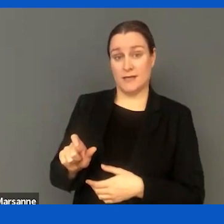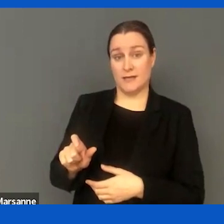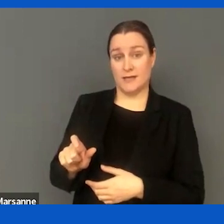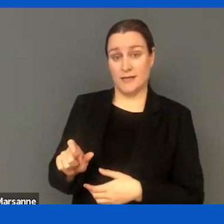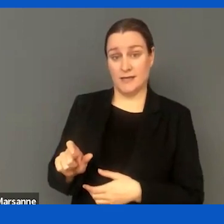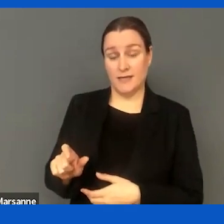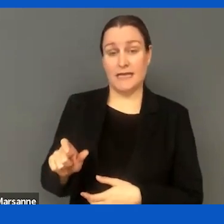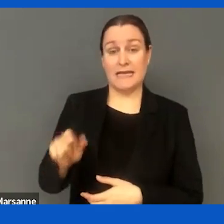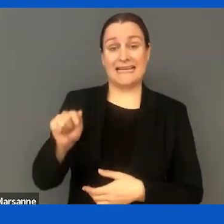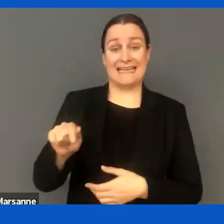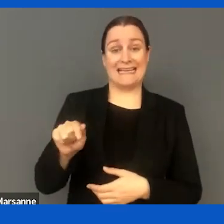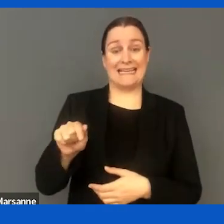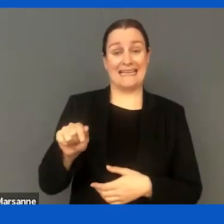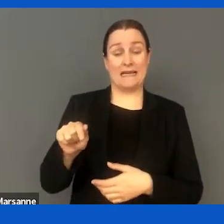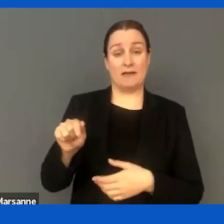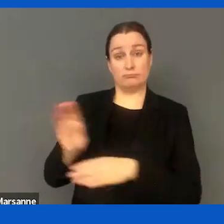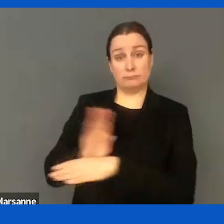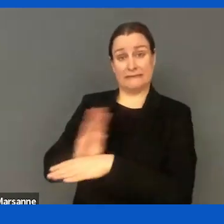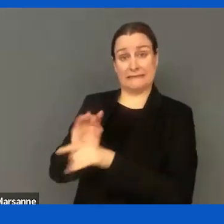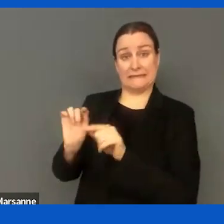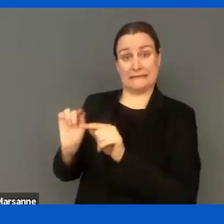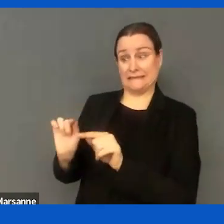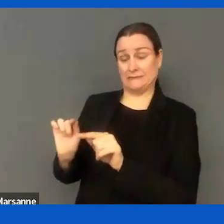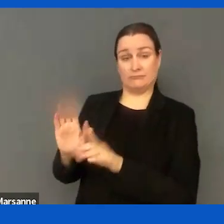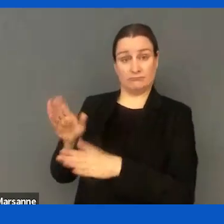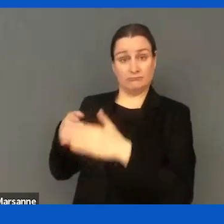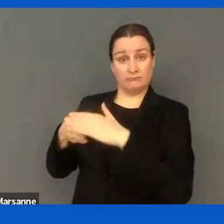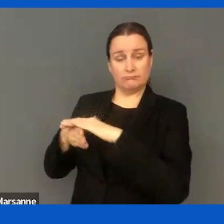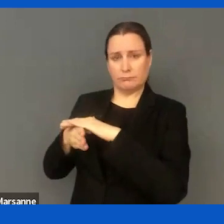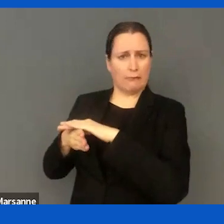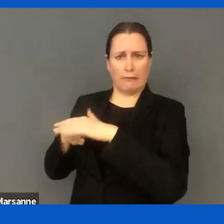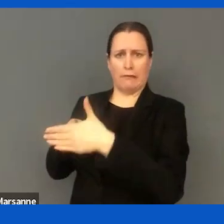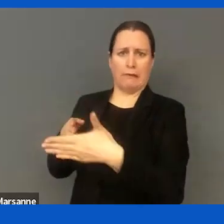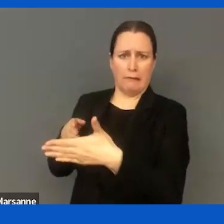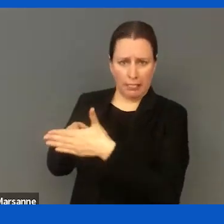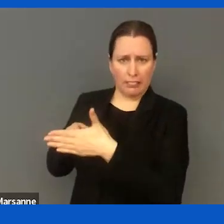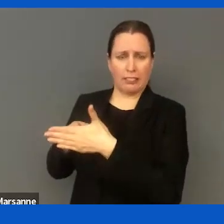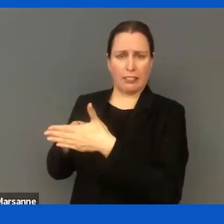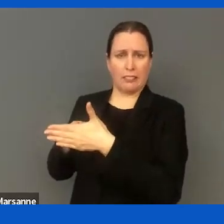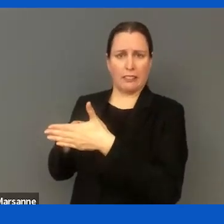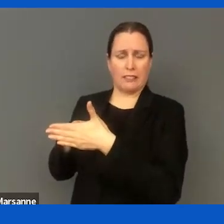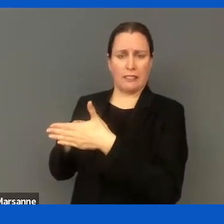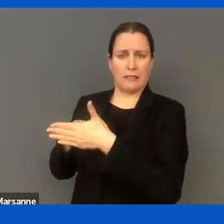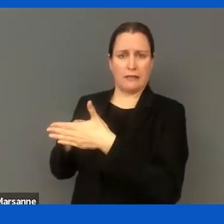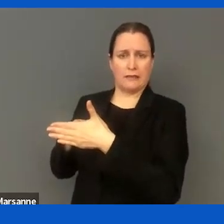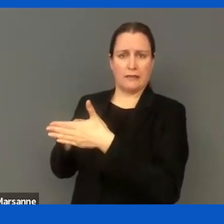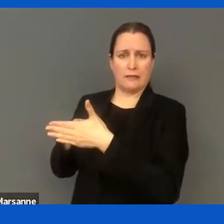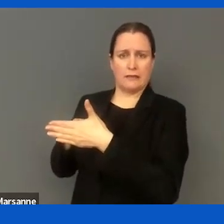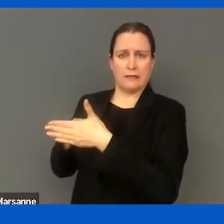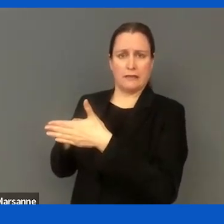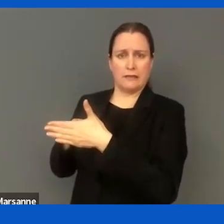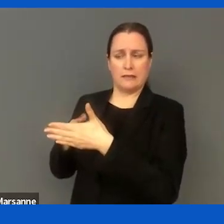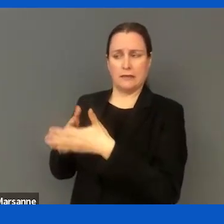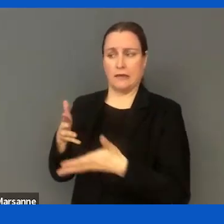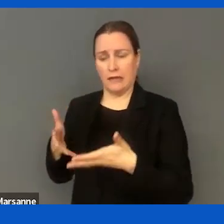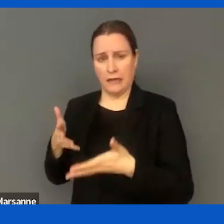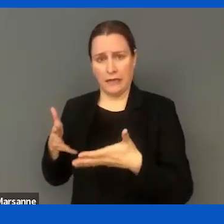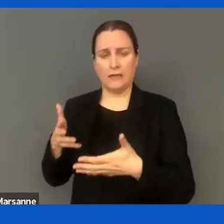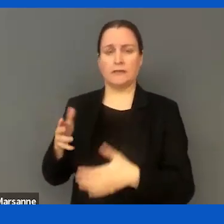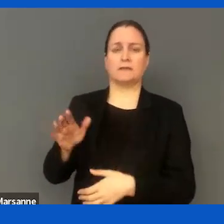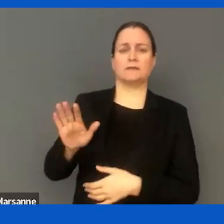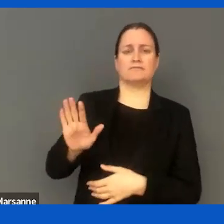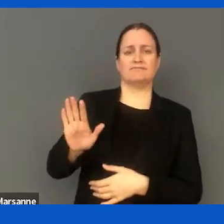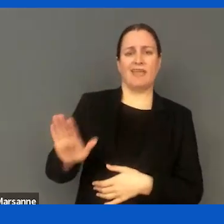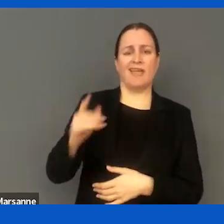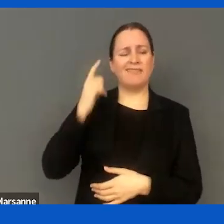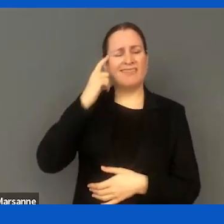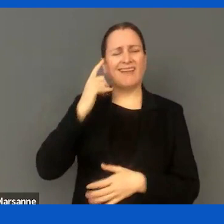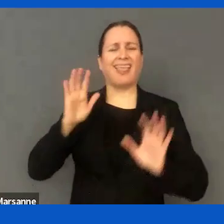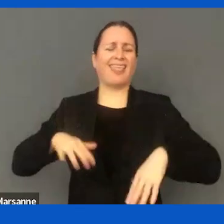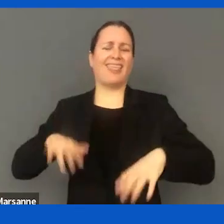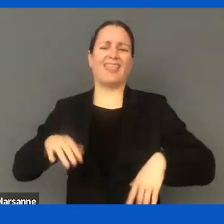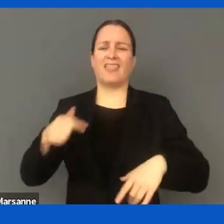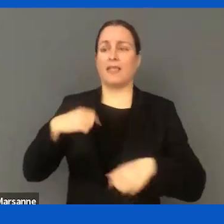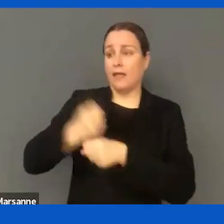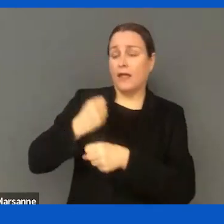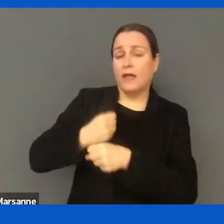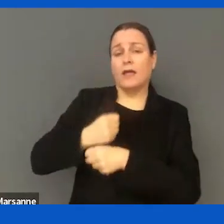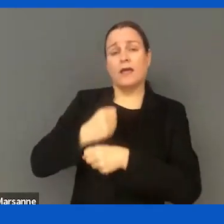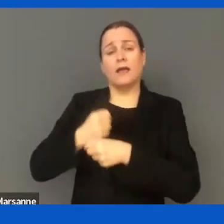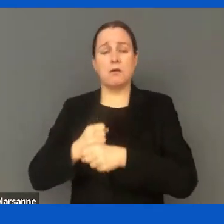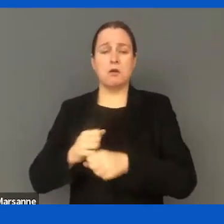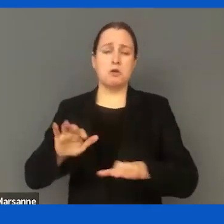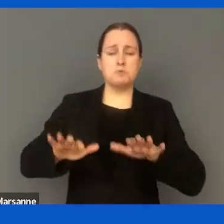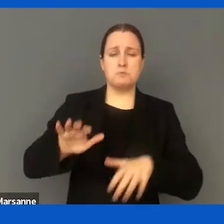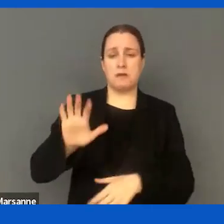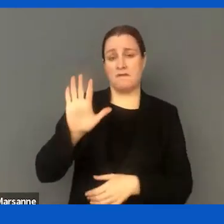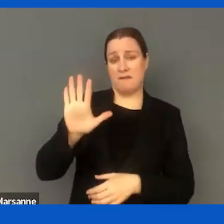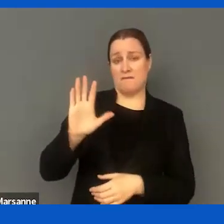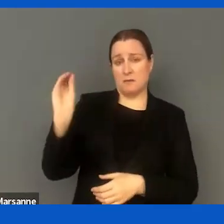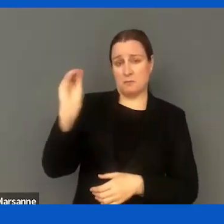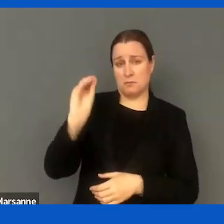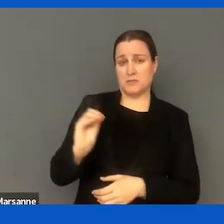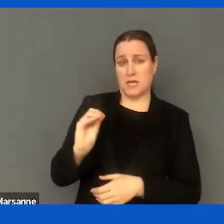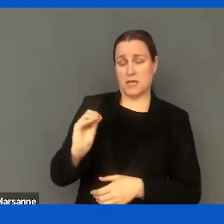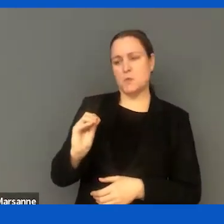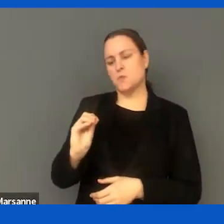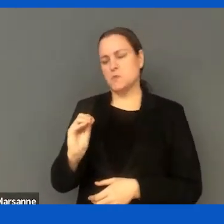to apply accessibility should be about 5% as the amount. And so they're going to panic. A lot of